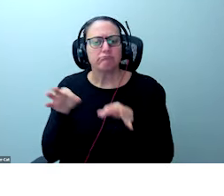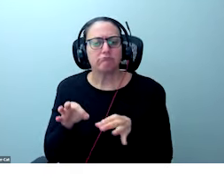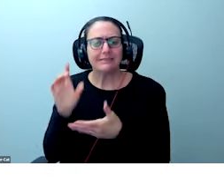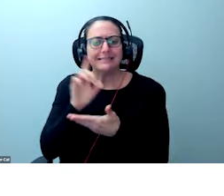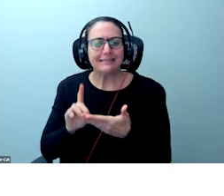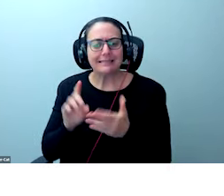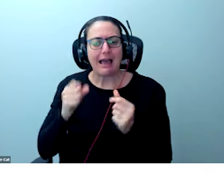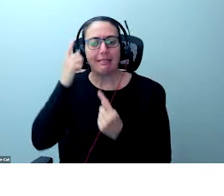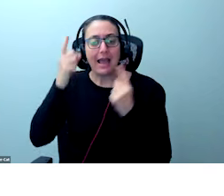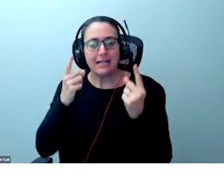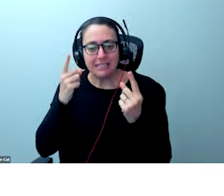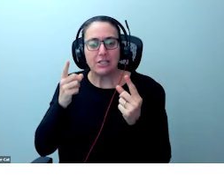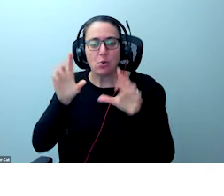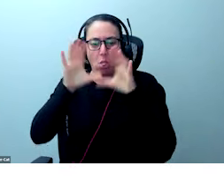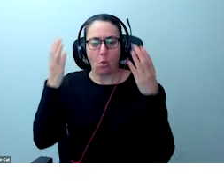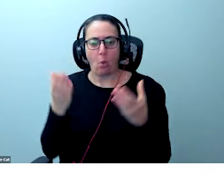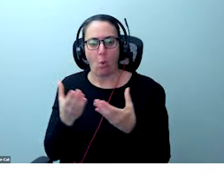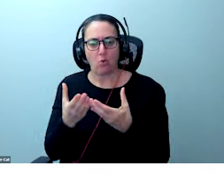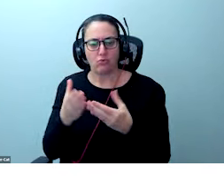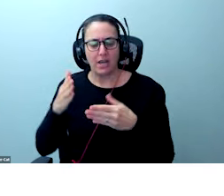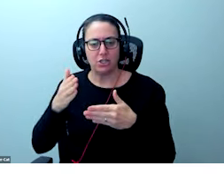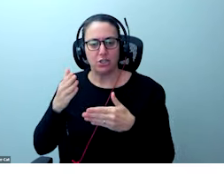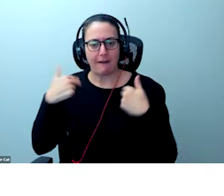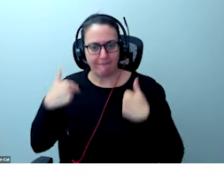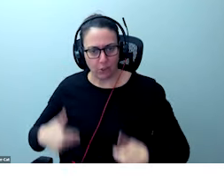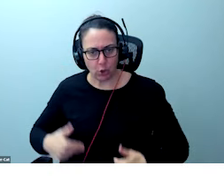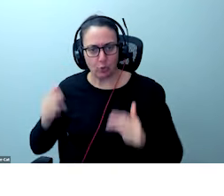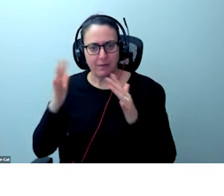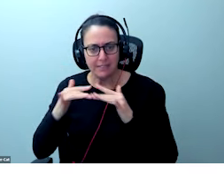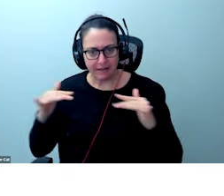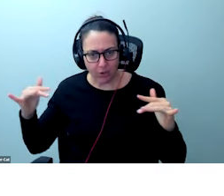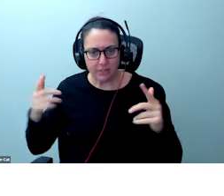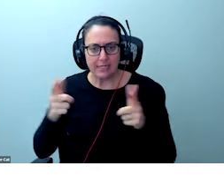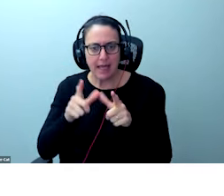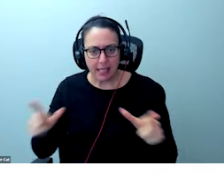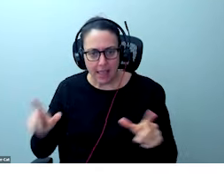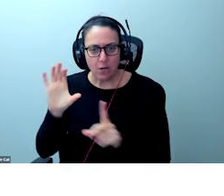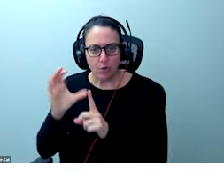that considers the full range of human diversity with respect to ability, language, culture, gender,